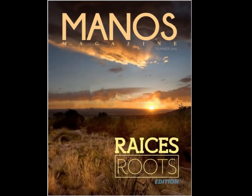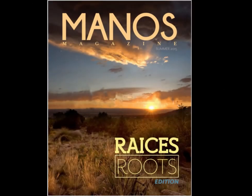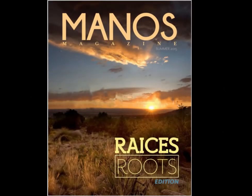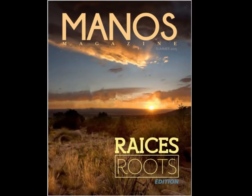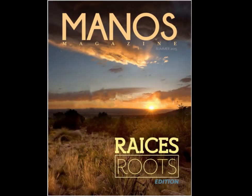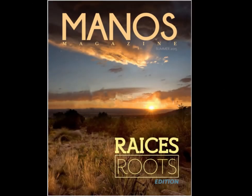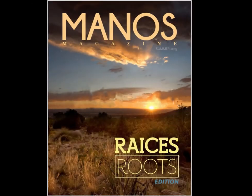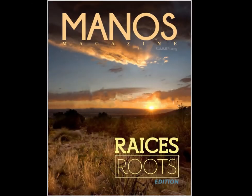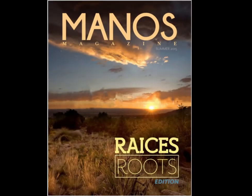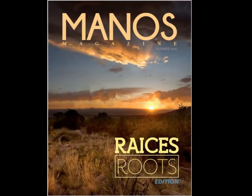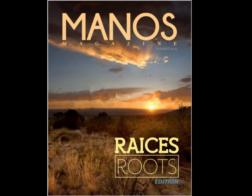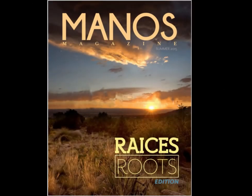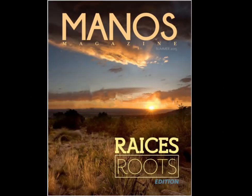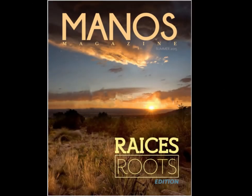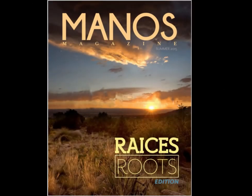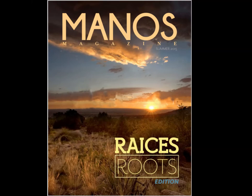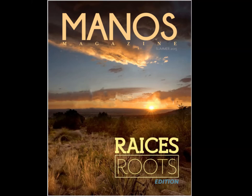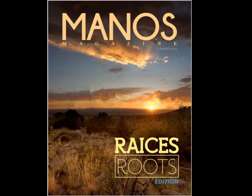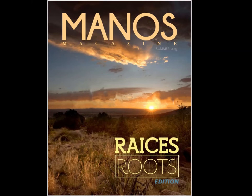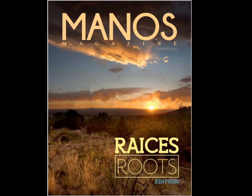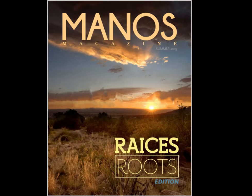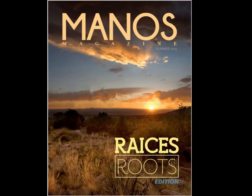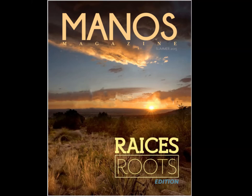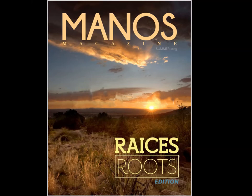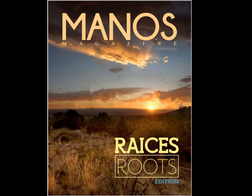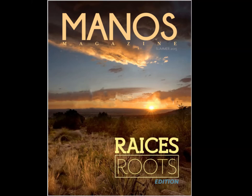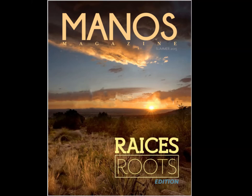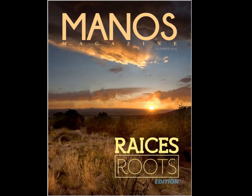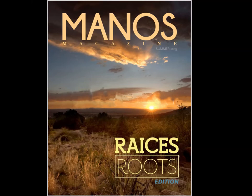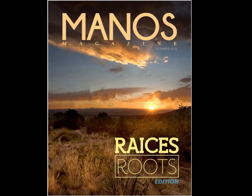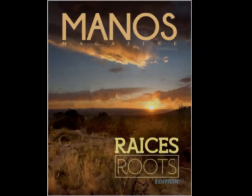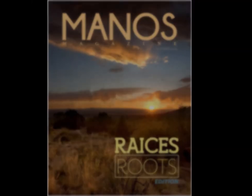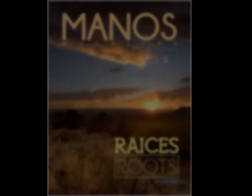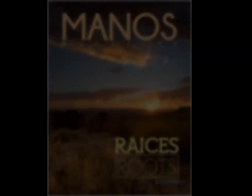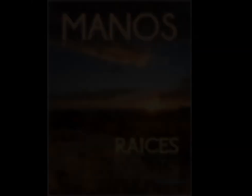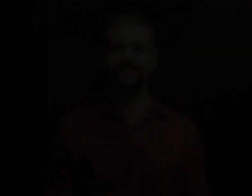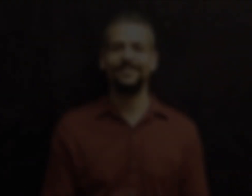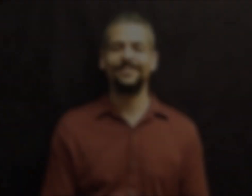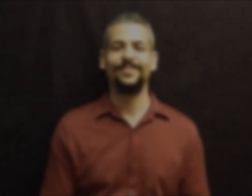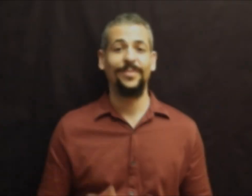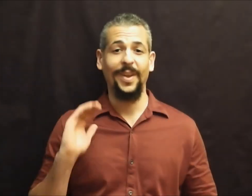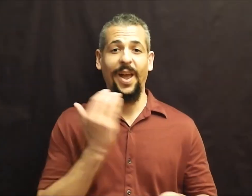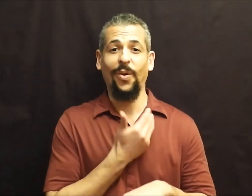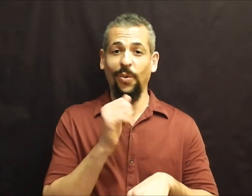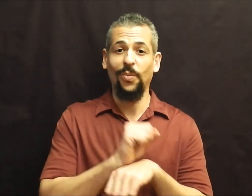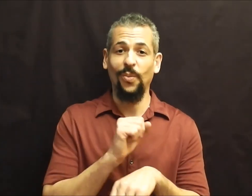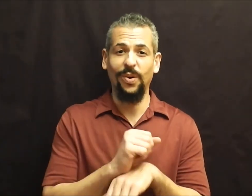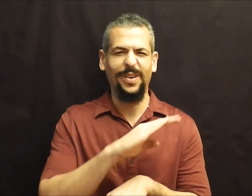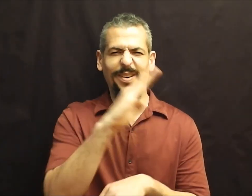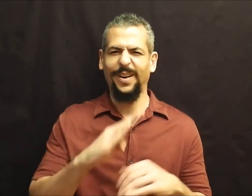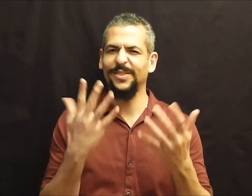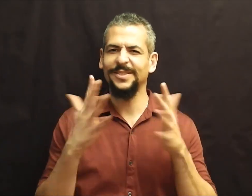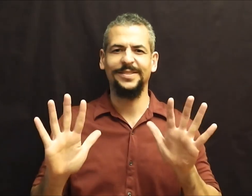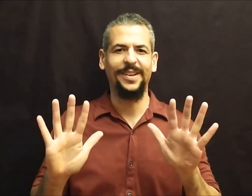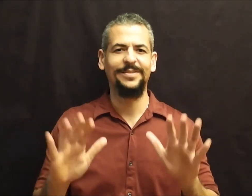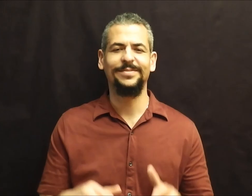[Image description: Landscape of desert with sun setting in the far background. Manos Magazine titled in large font on top center of page. Fall 2015 titled underneath Manos Magazine on far right corner. Raices/Roots is the title of the magazine edition, located in the bottom right corner.]. [Video description: A Latinx male person is signing with a red shirt on a black background.] Our work is never done.